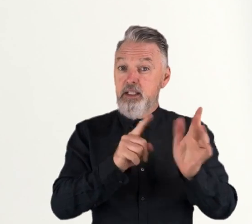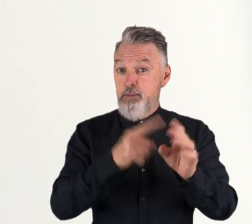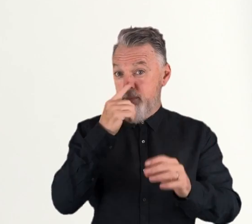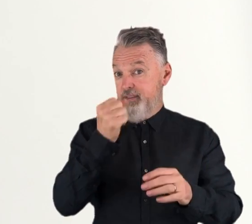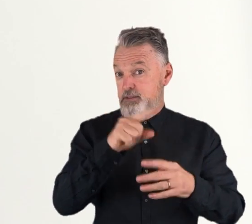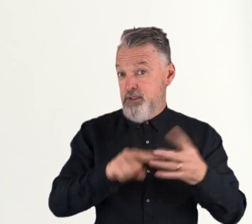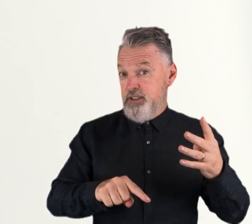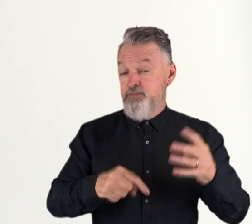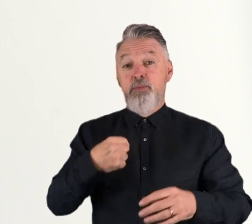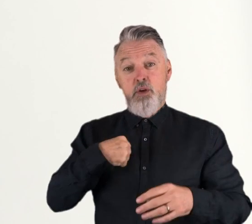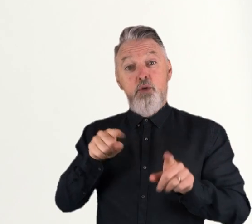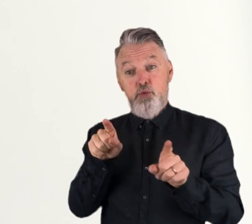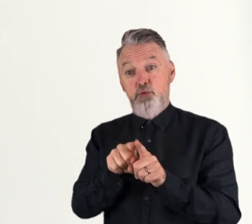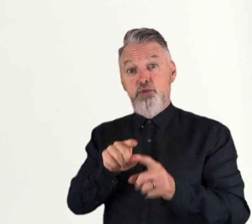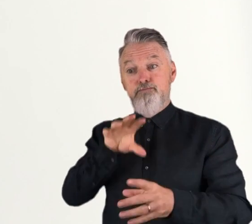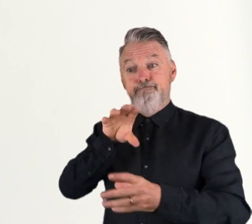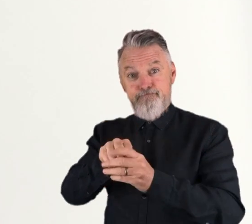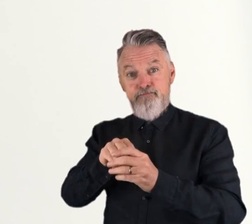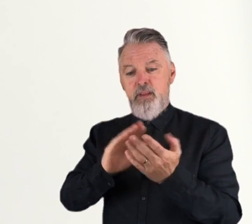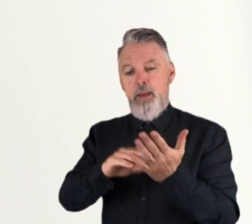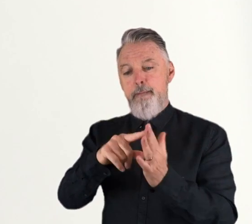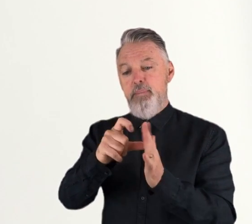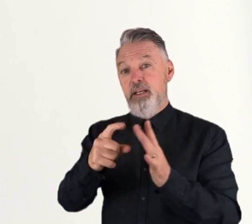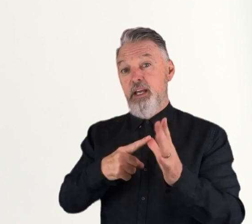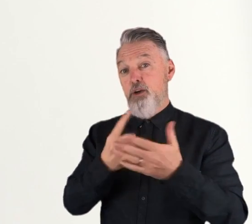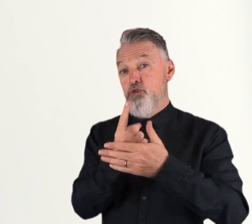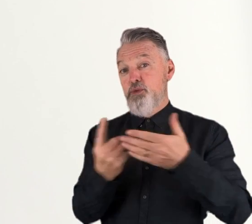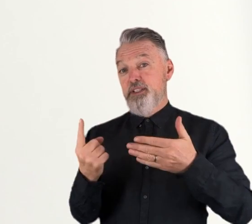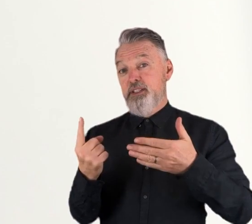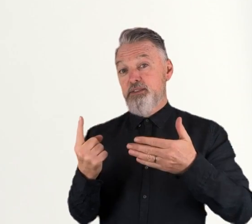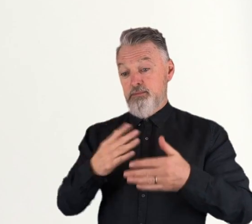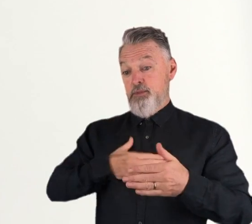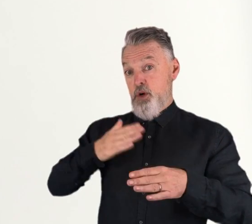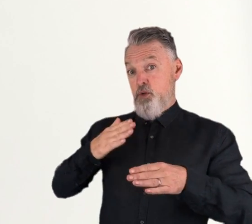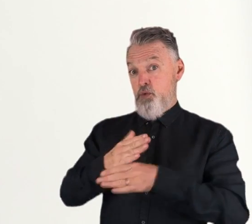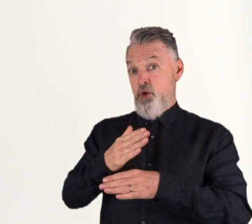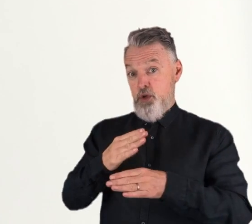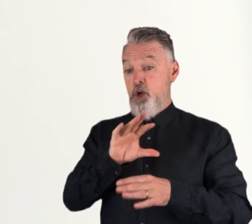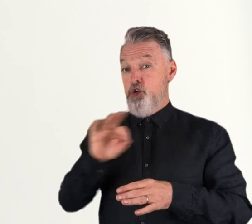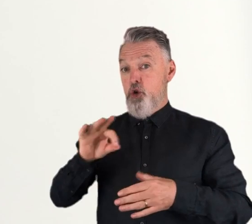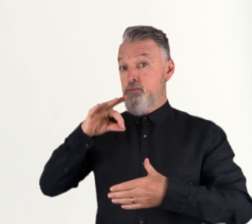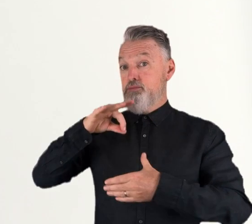I also spend a lot of time in the area of media representation through my work at a non-profit called Starting With Julius.